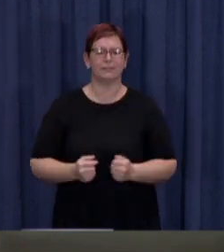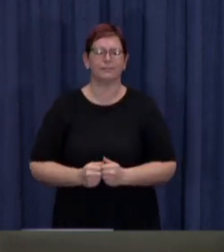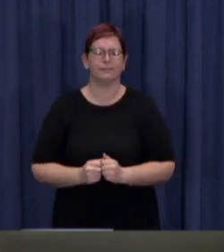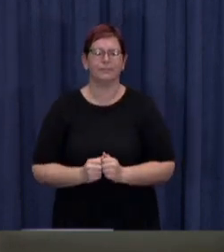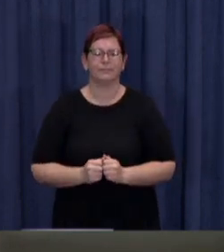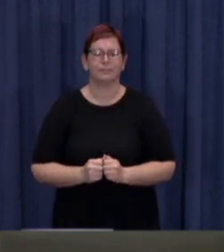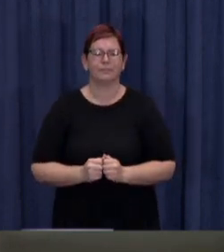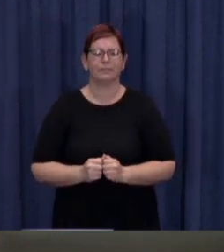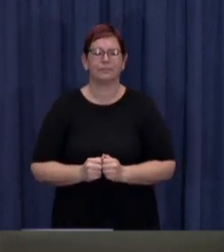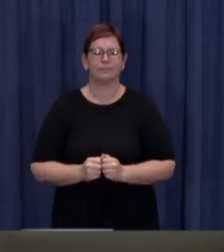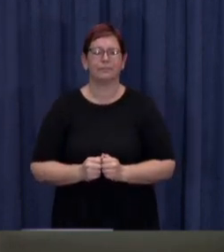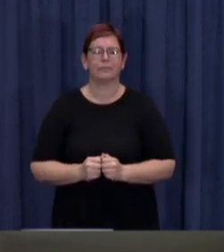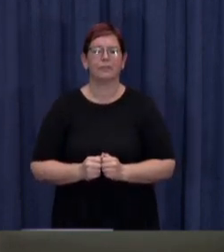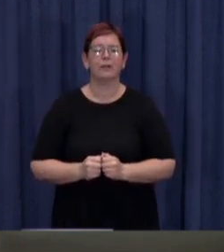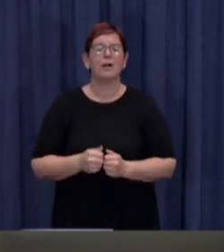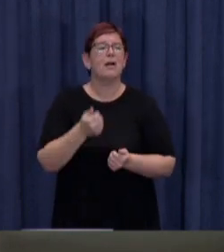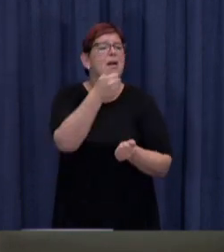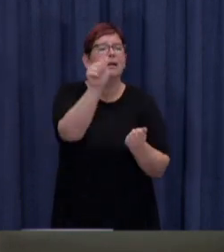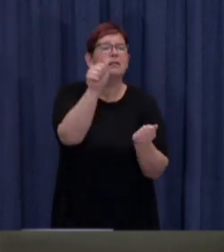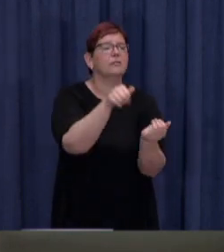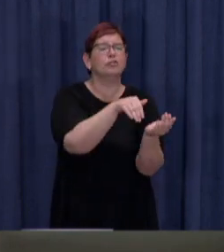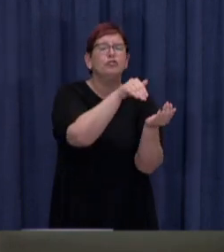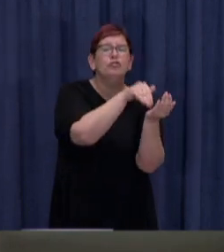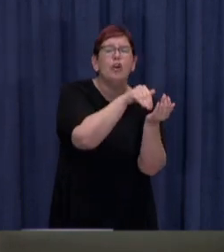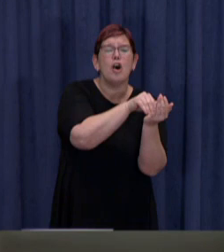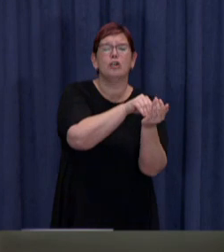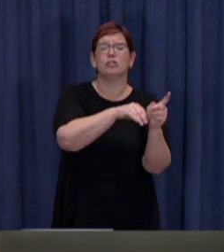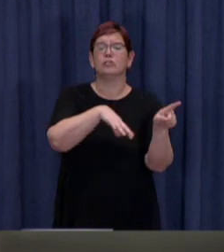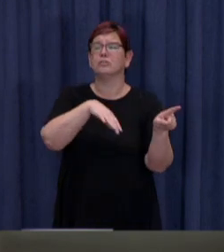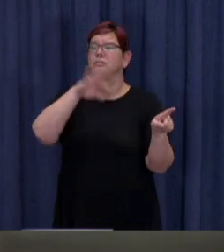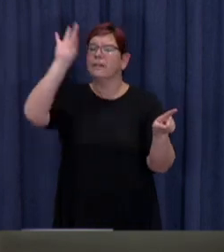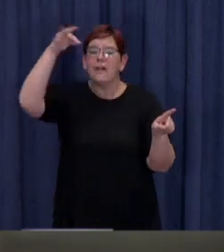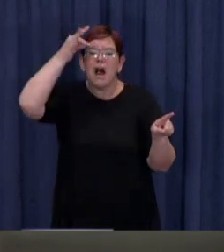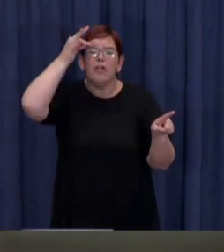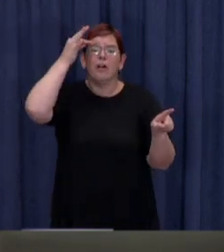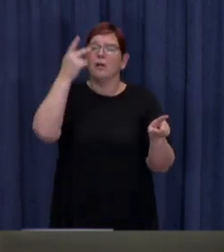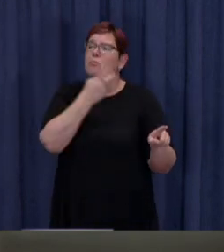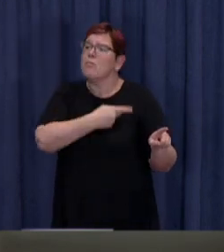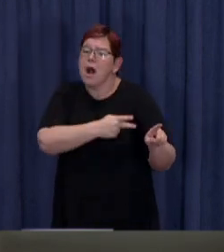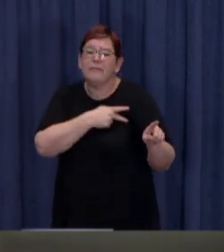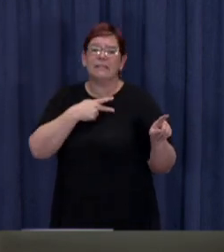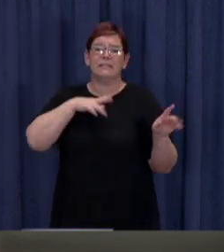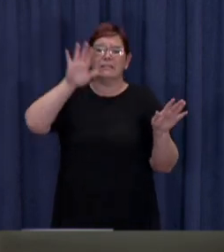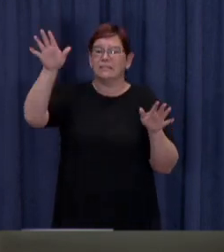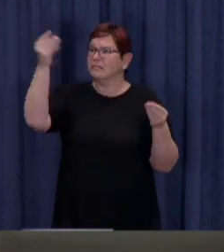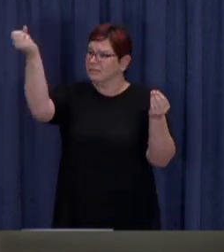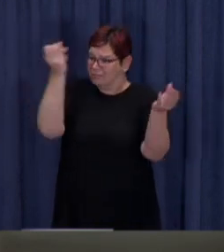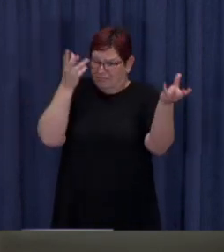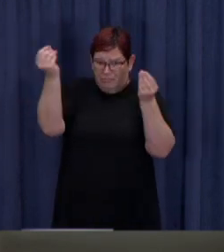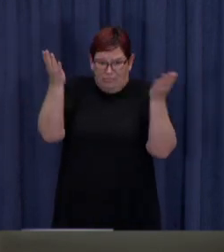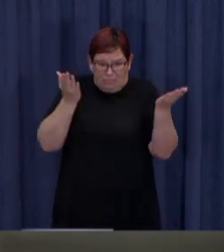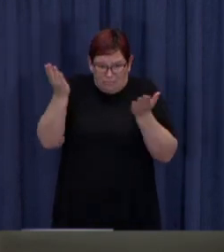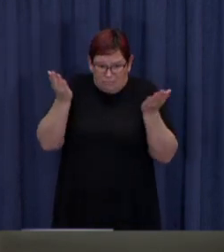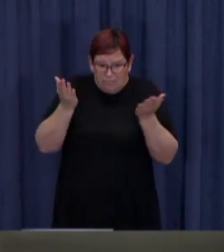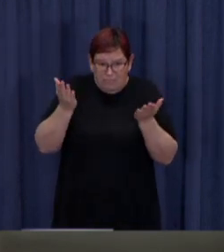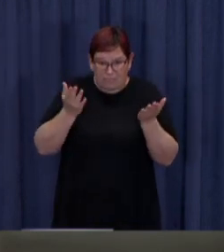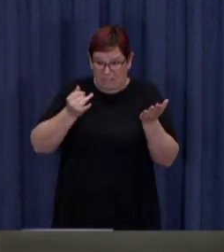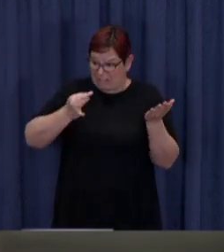the Medical Officer of Health and from the Federal and Provincial Governments if people do not comply with the need to stay home the need to distance